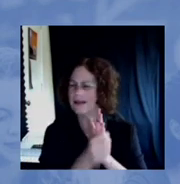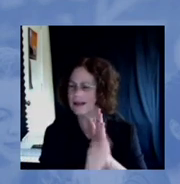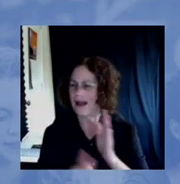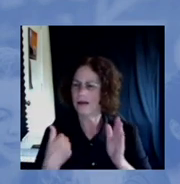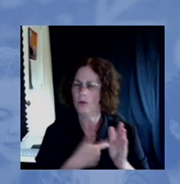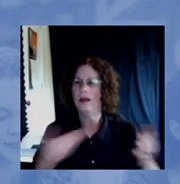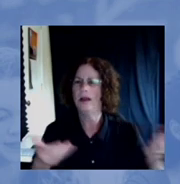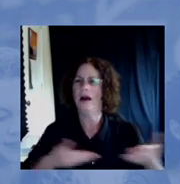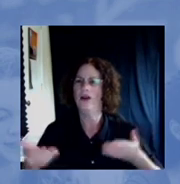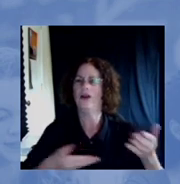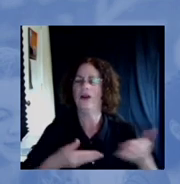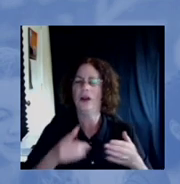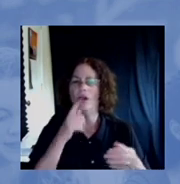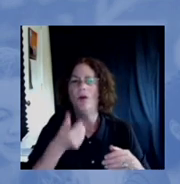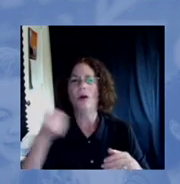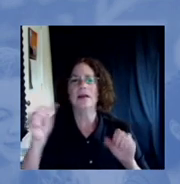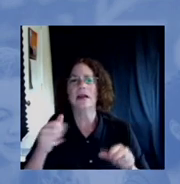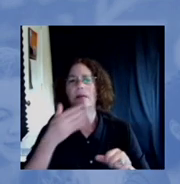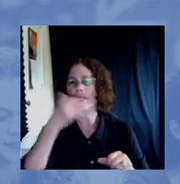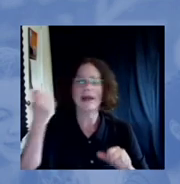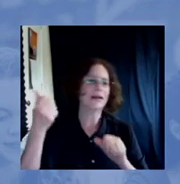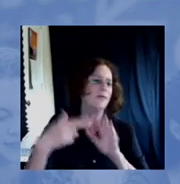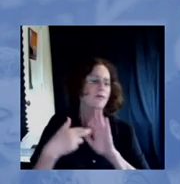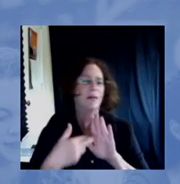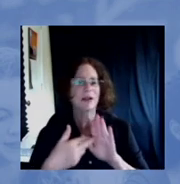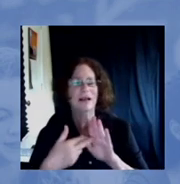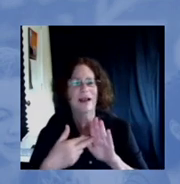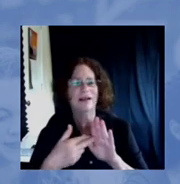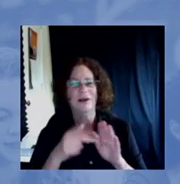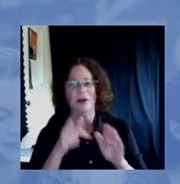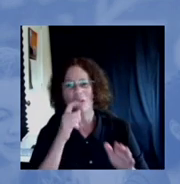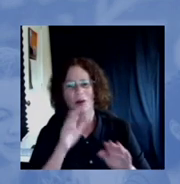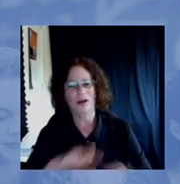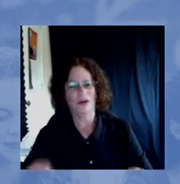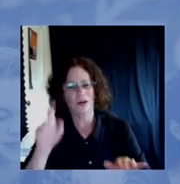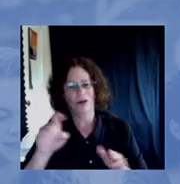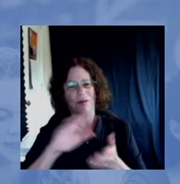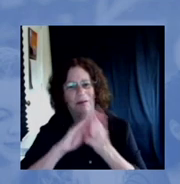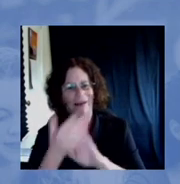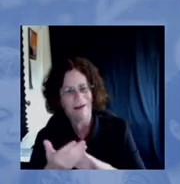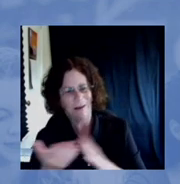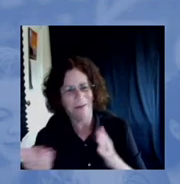WHO ELSE CAN BEST REPRESENT WHO OUR CHILDREN SHOULD BECOME RATHER THAN THAT PERSON, THE